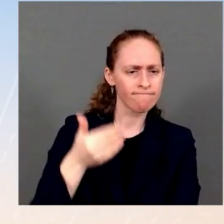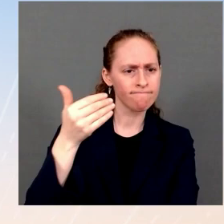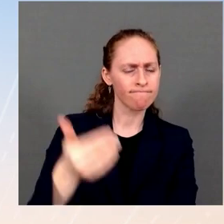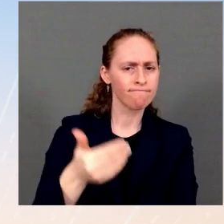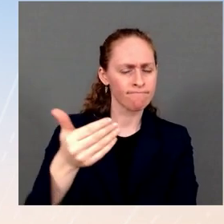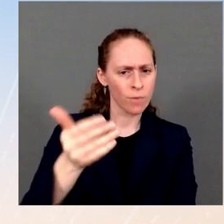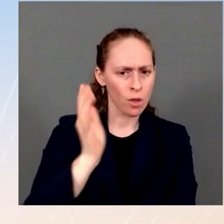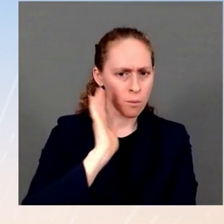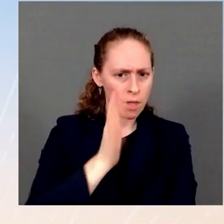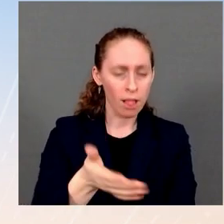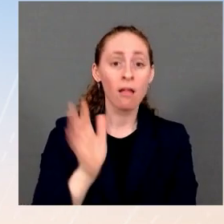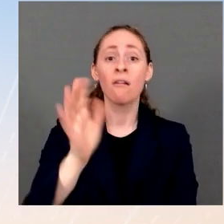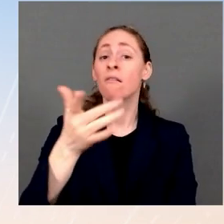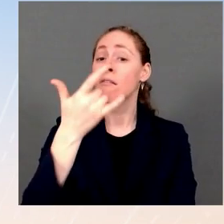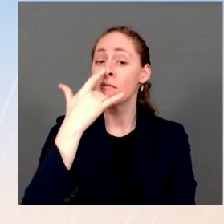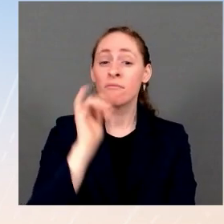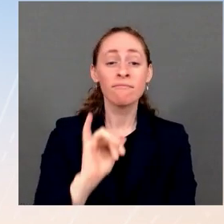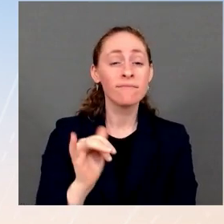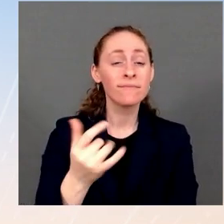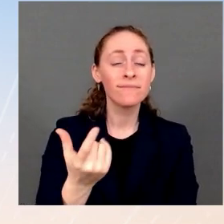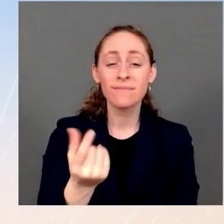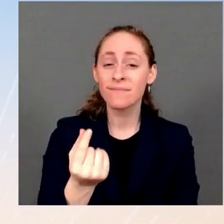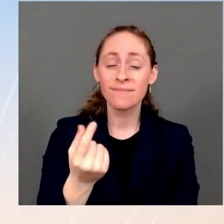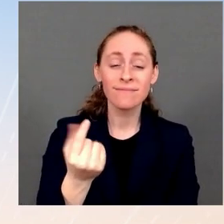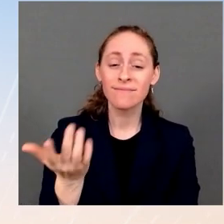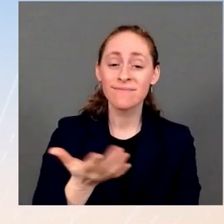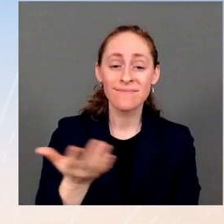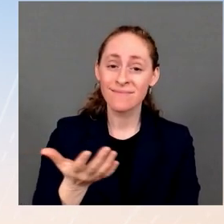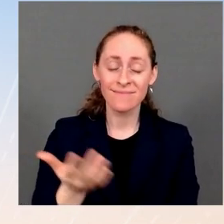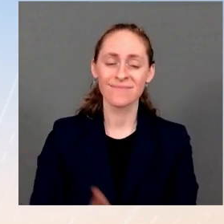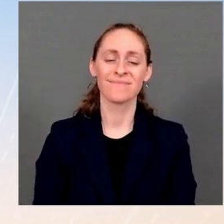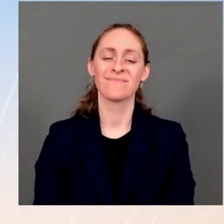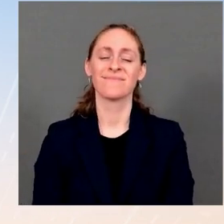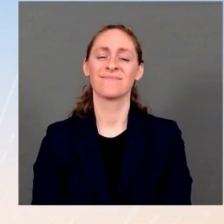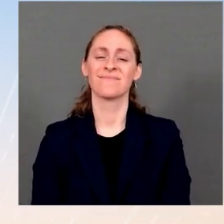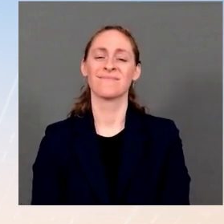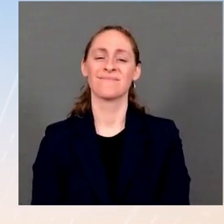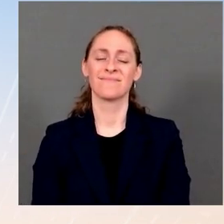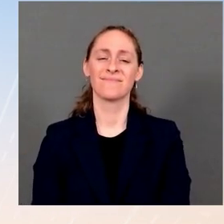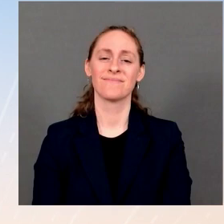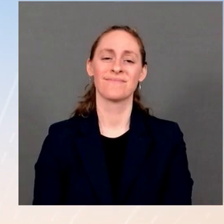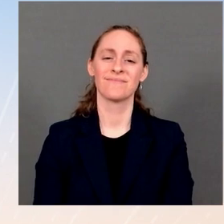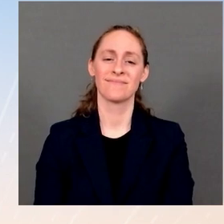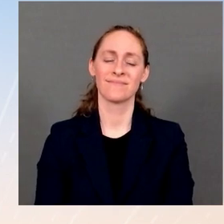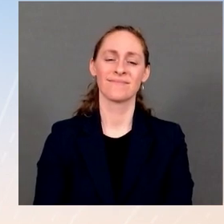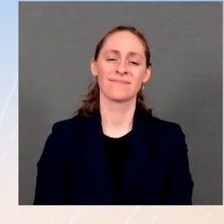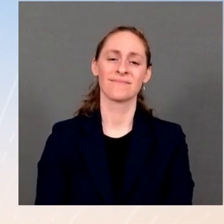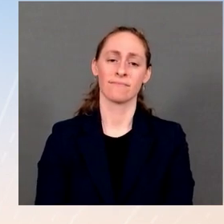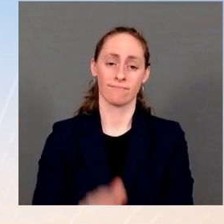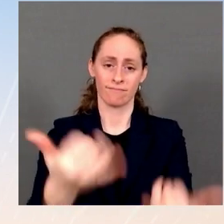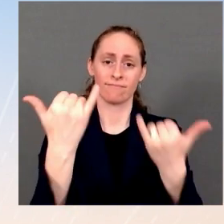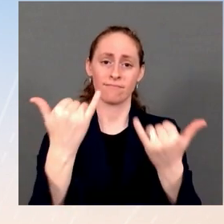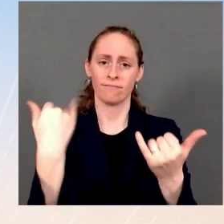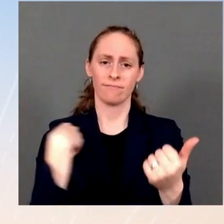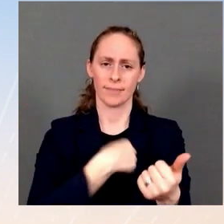10 of them -- bringing actions to the table so that we can tackle this crisis head on. And just, as an example,